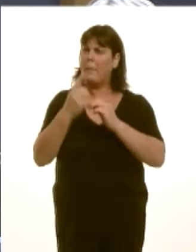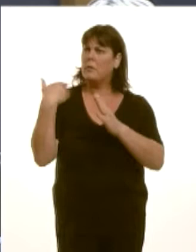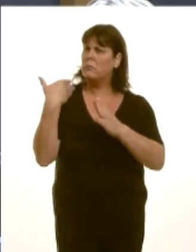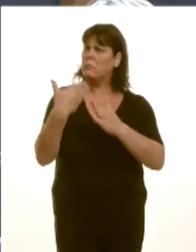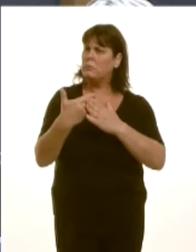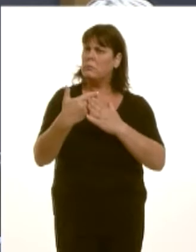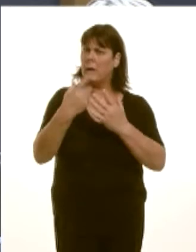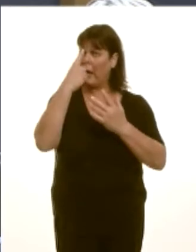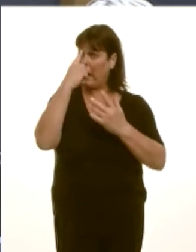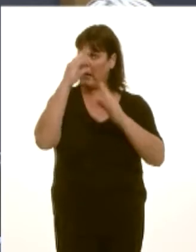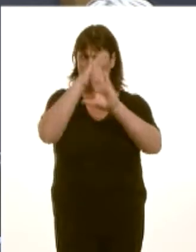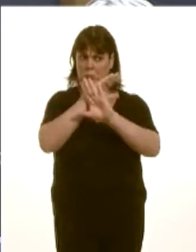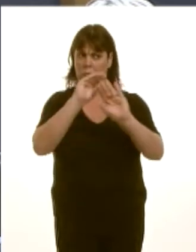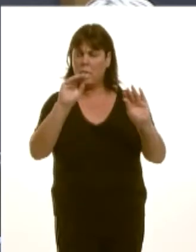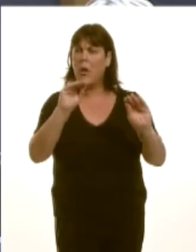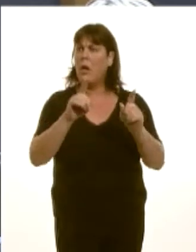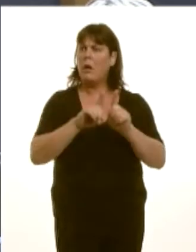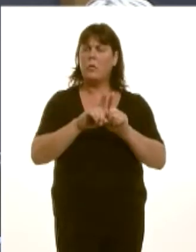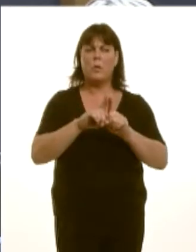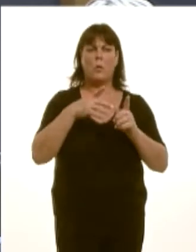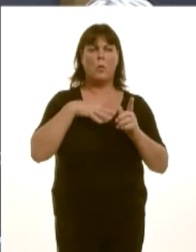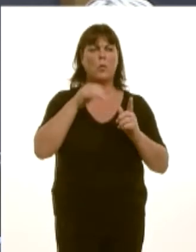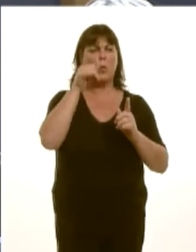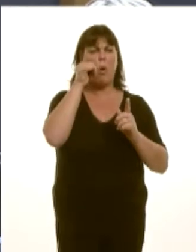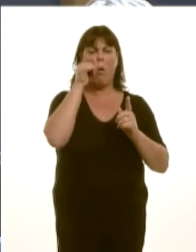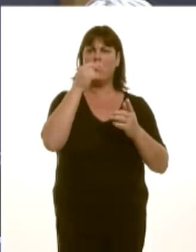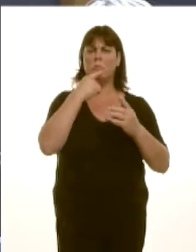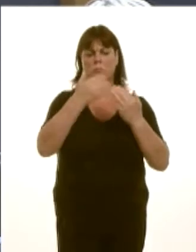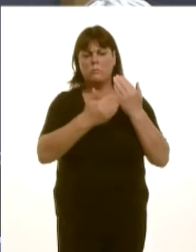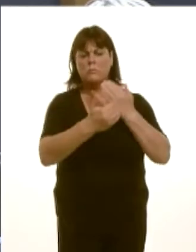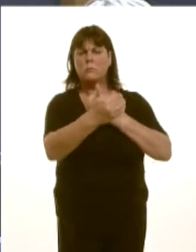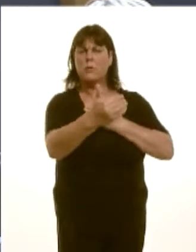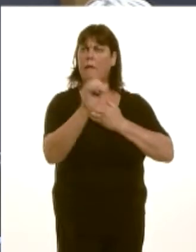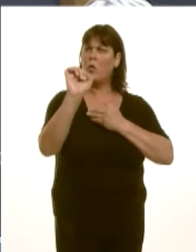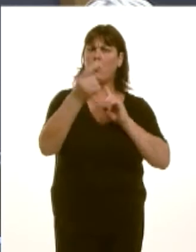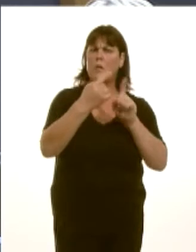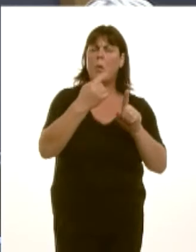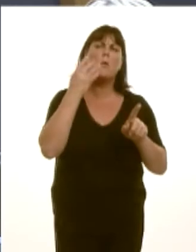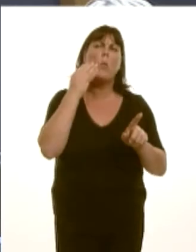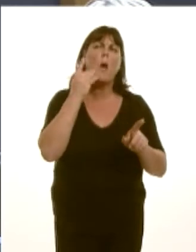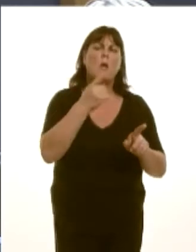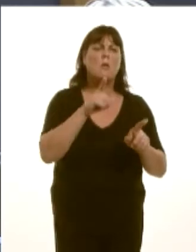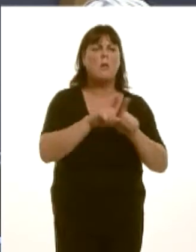a timetable for your response, and also the health board’s response, to its findings?